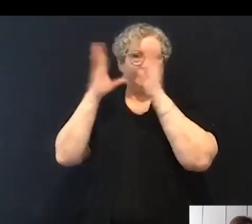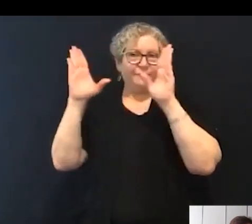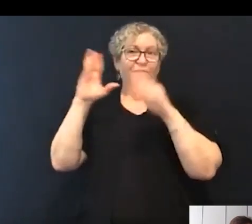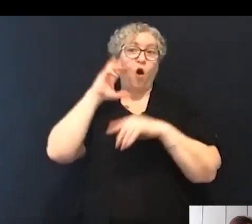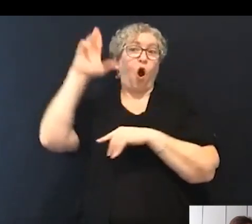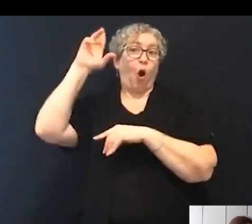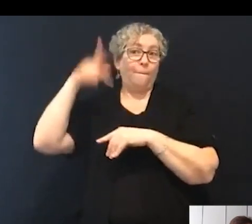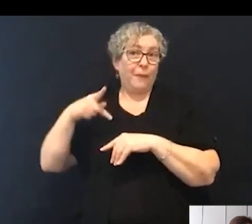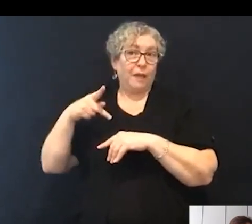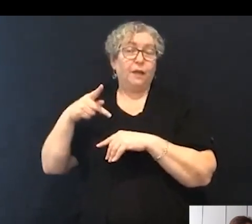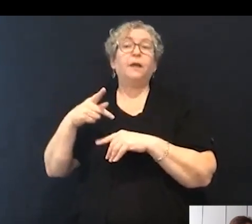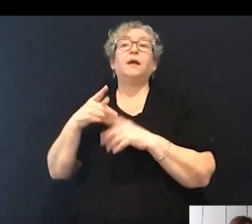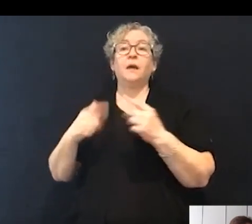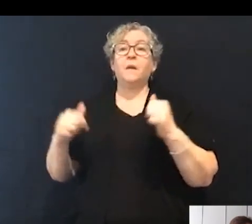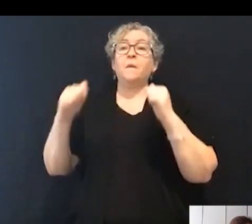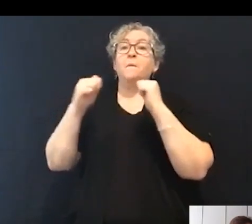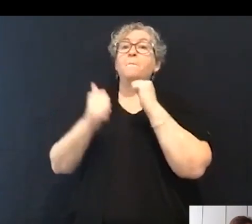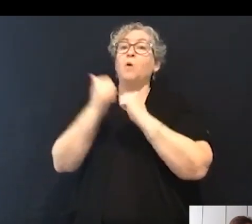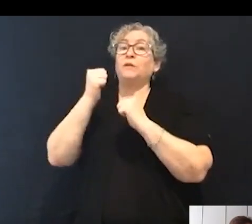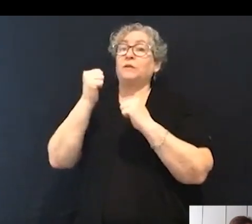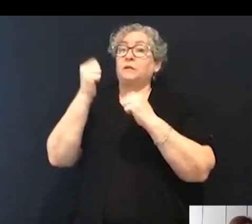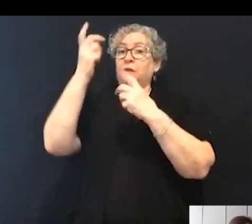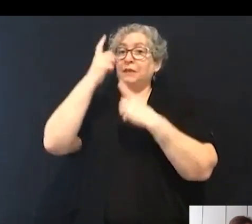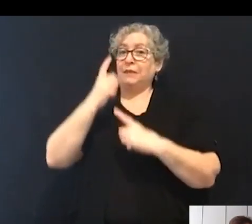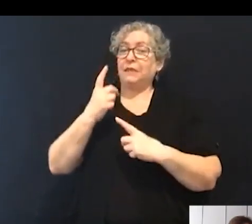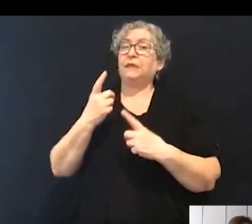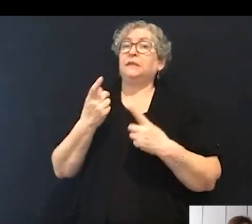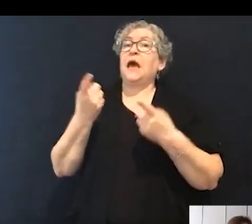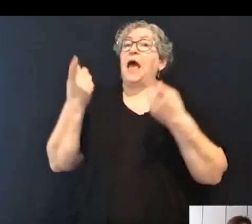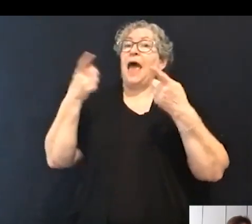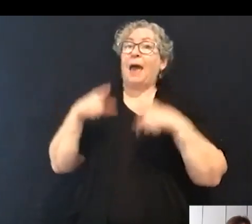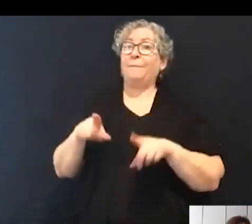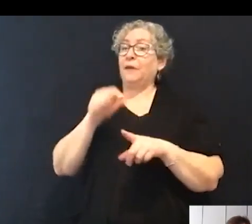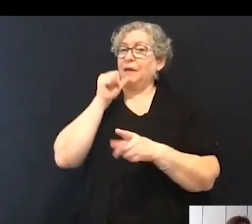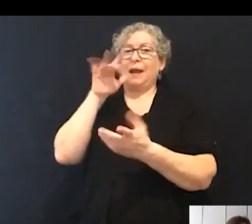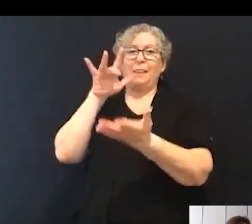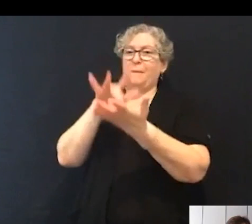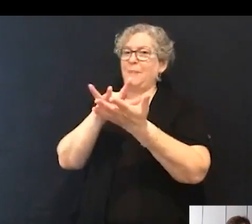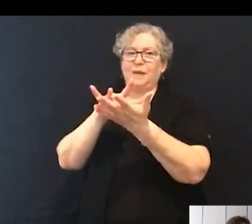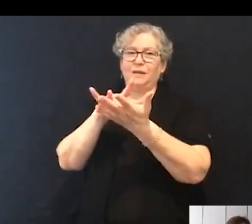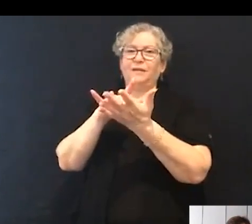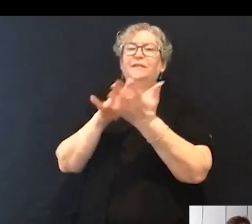much of the disease progression happens not in the center but also in the periphery.